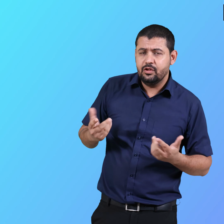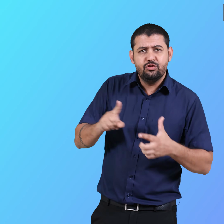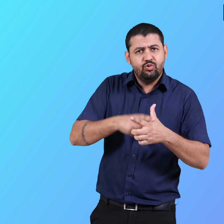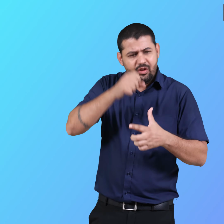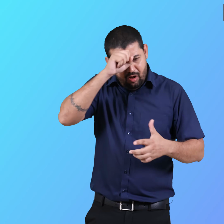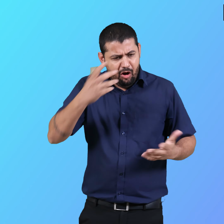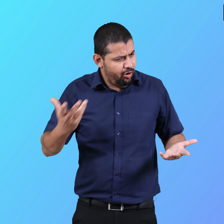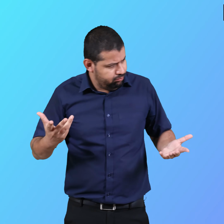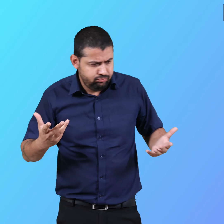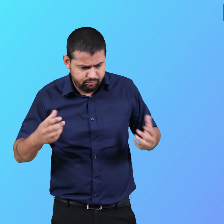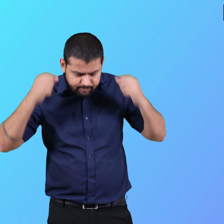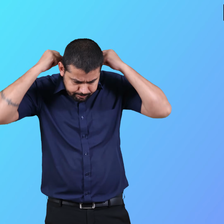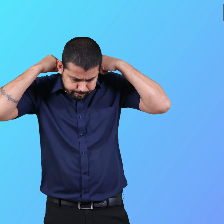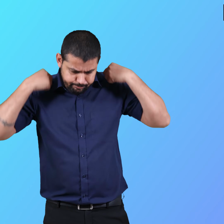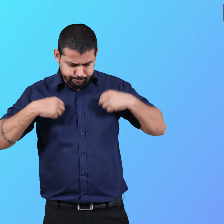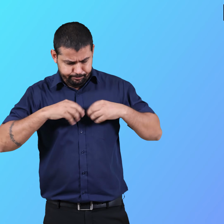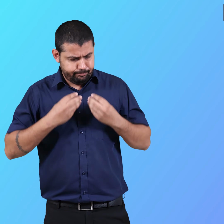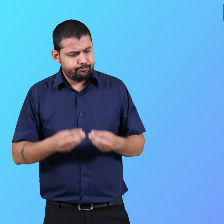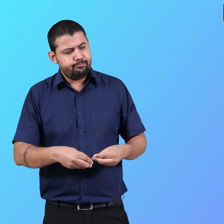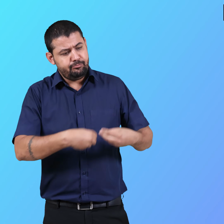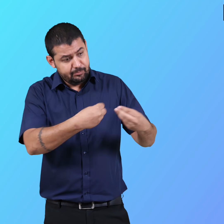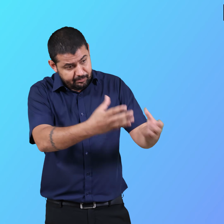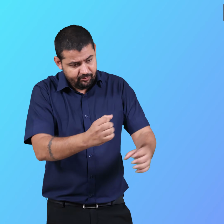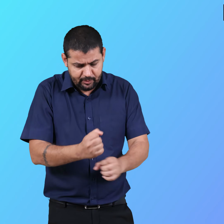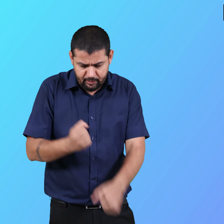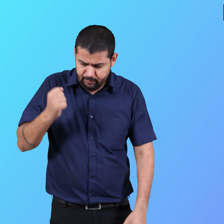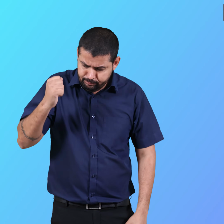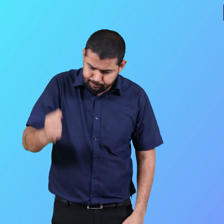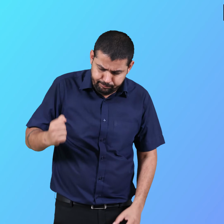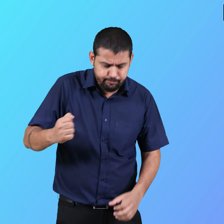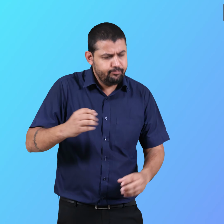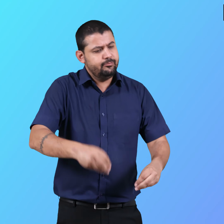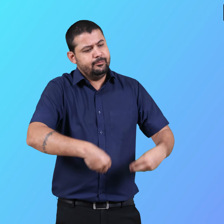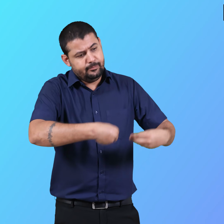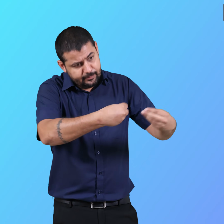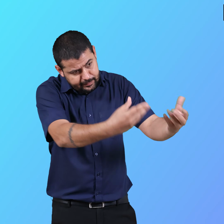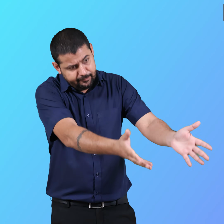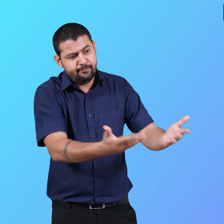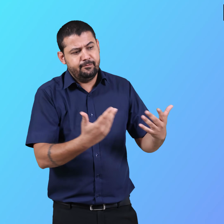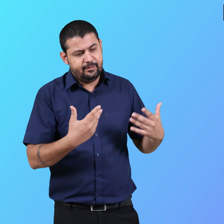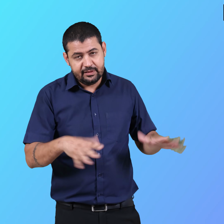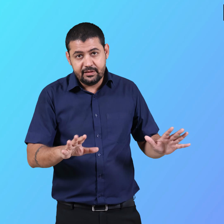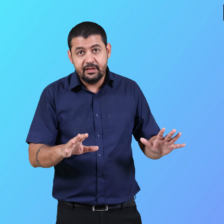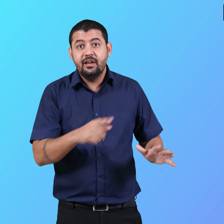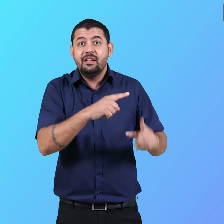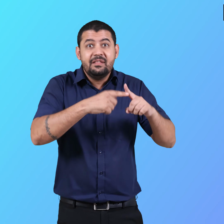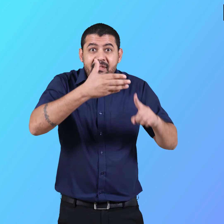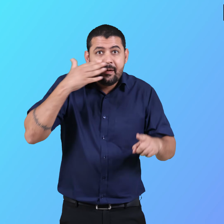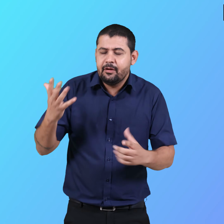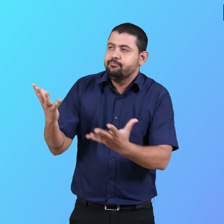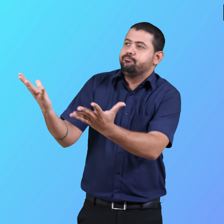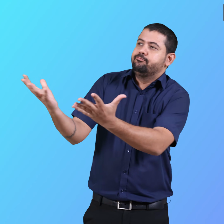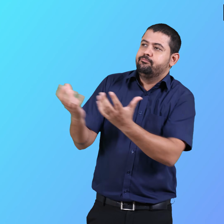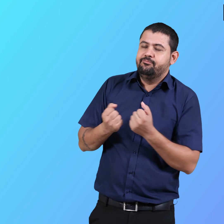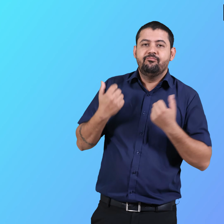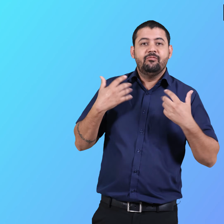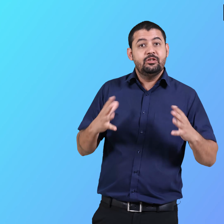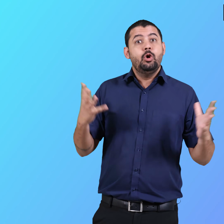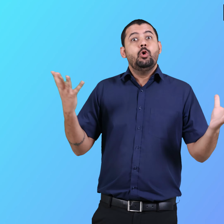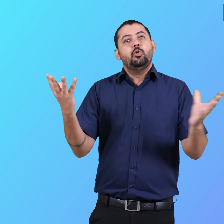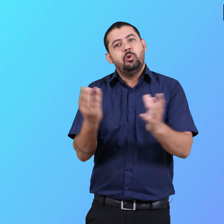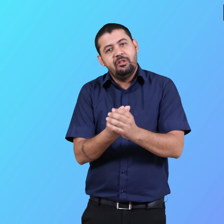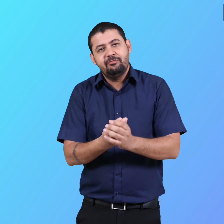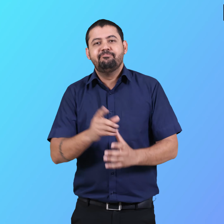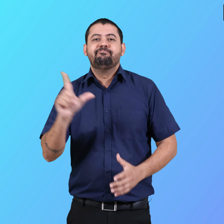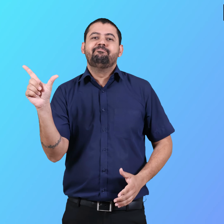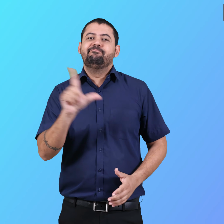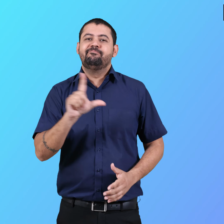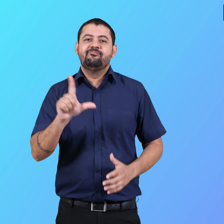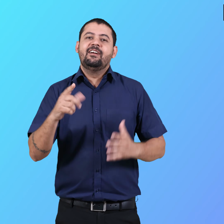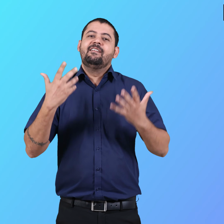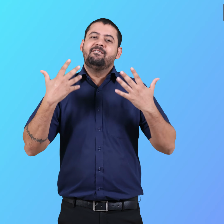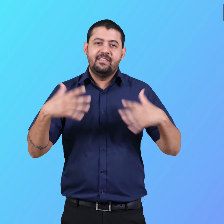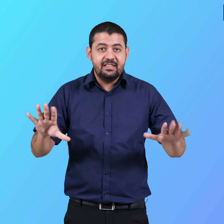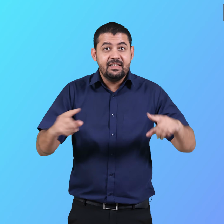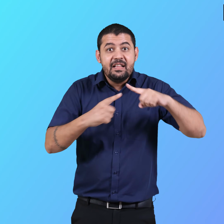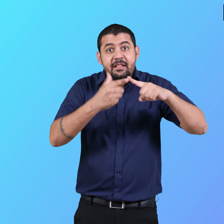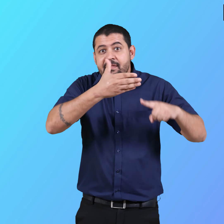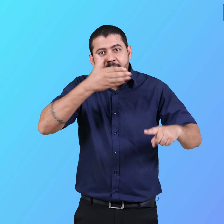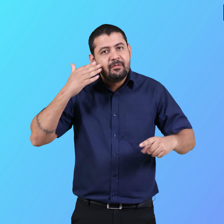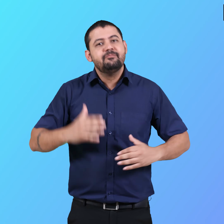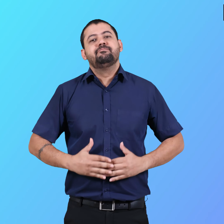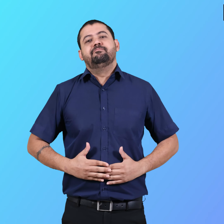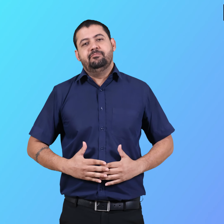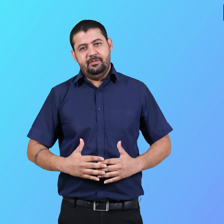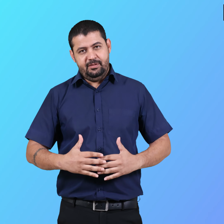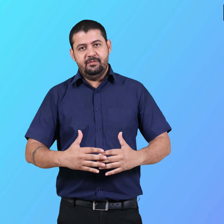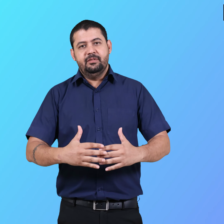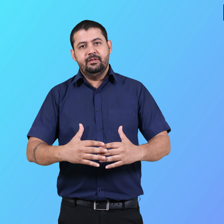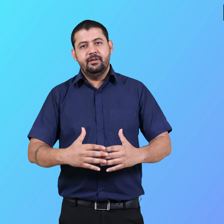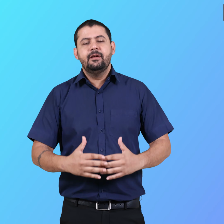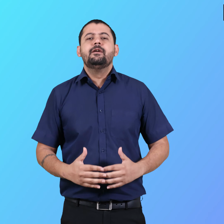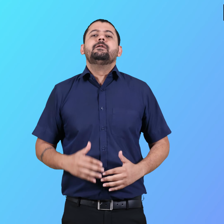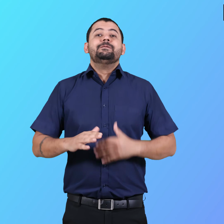Judah gave these things to her. Then he had sex with her, and she became pregnant.